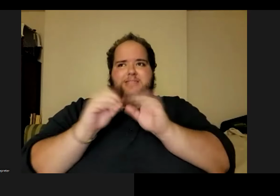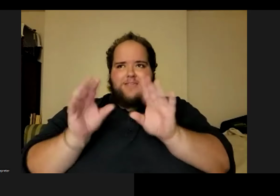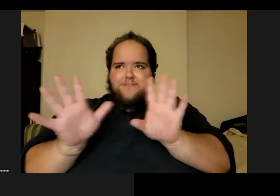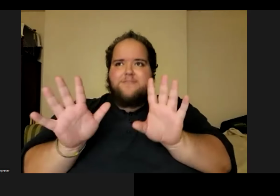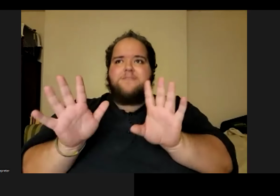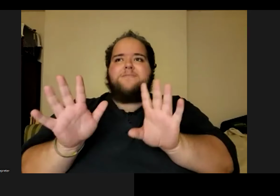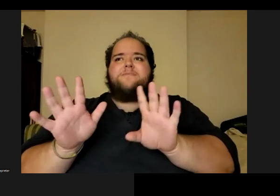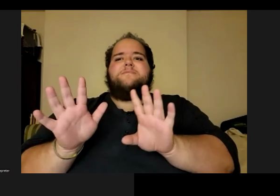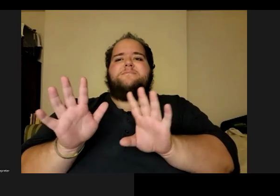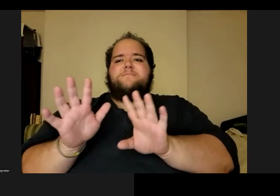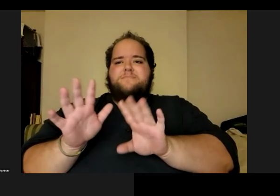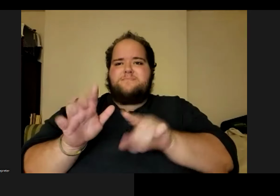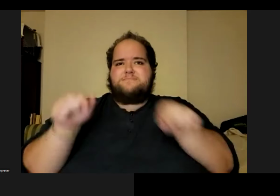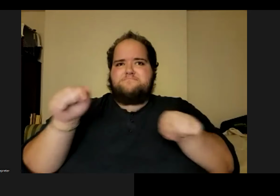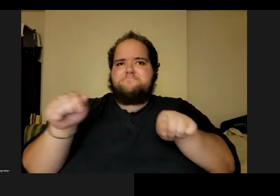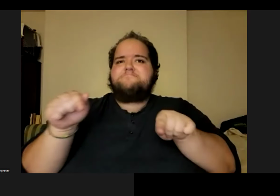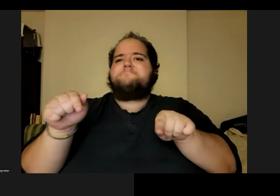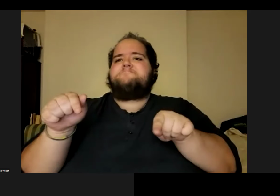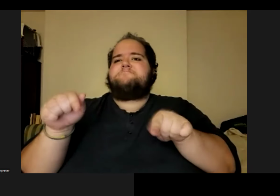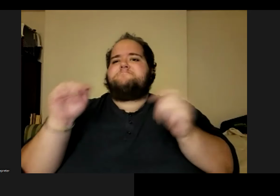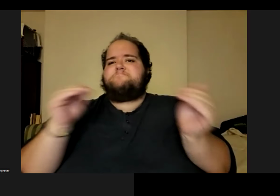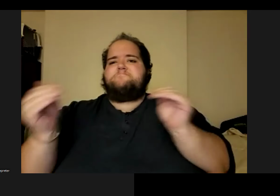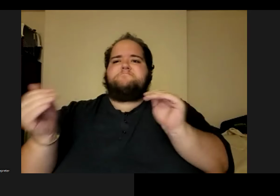kind of the differences of these different pieces of writing